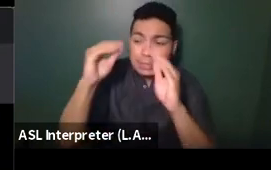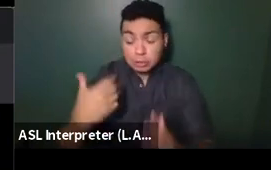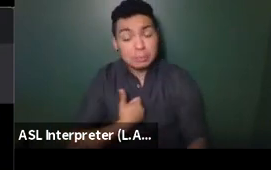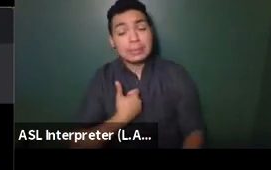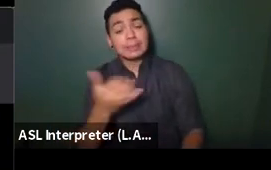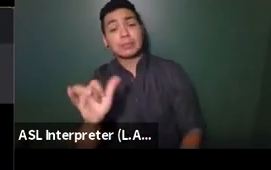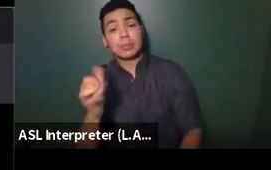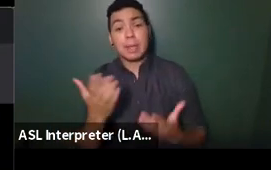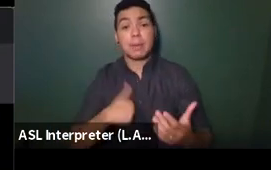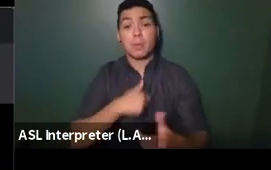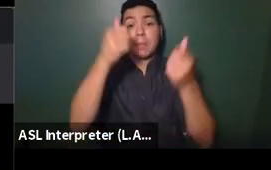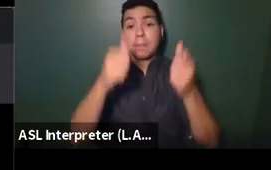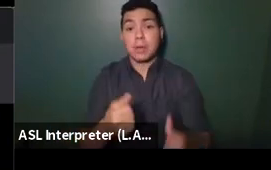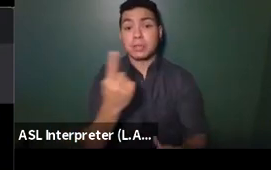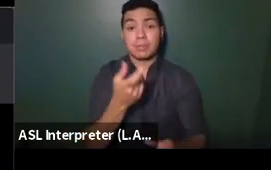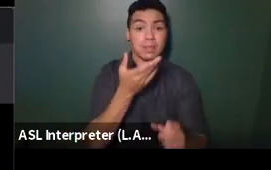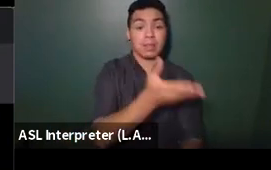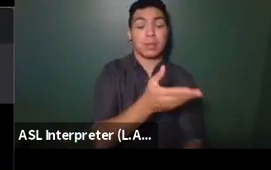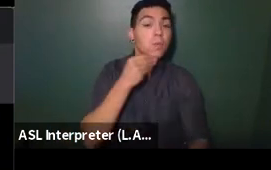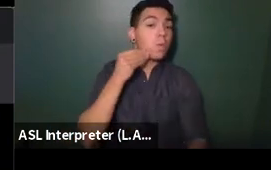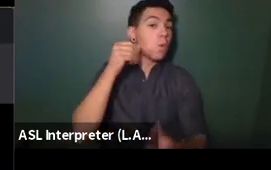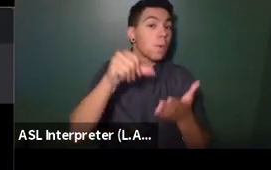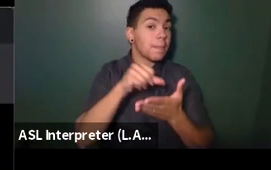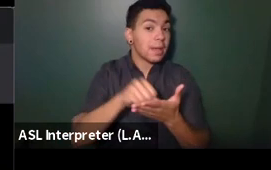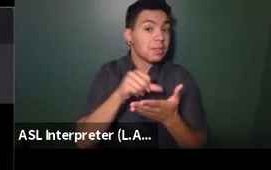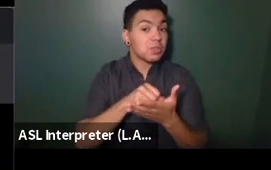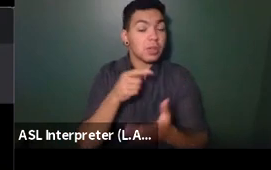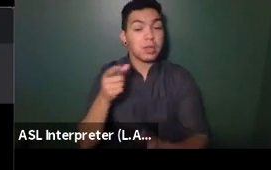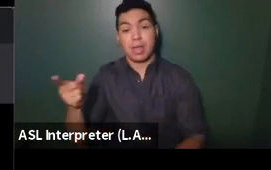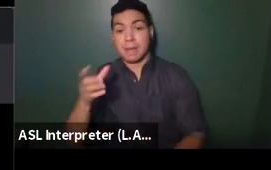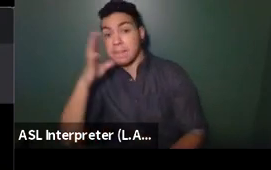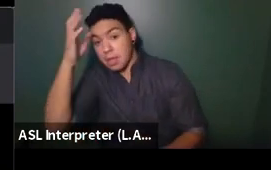Jeff Crawford: we might post something on our homepage that parents regularly go to our school homepage.